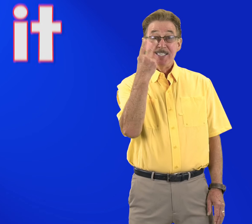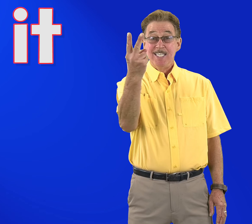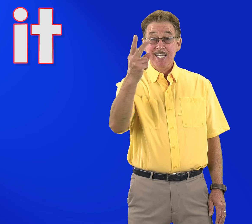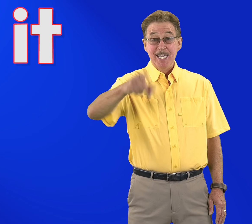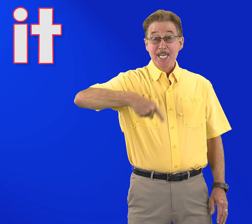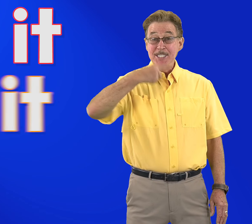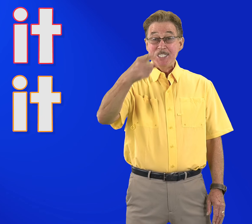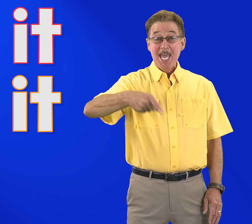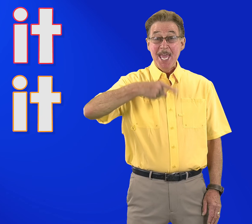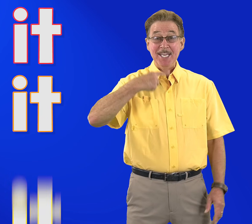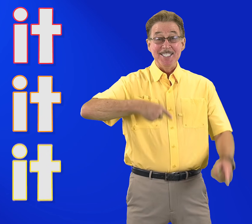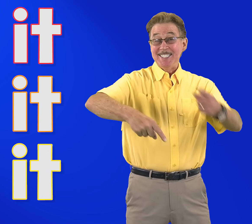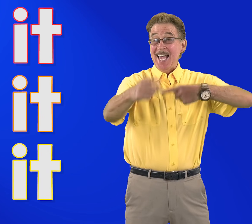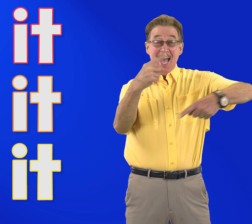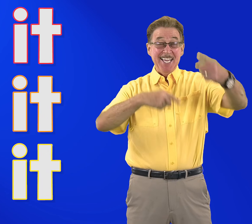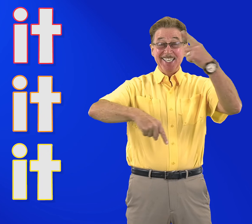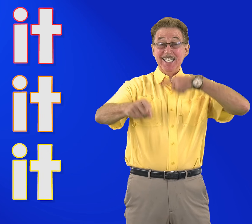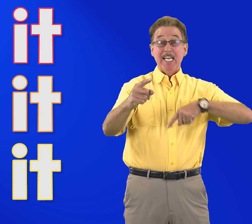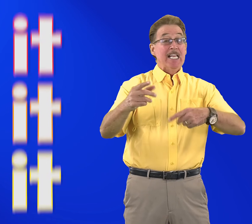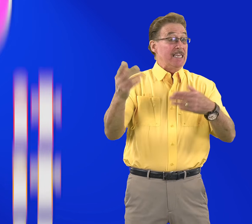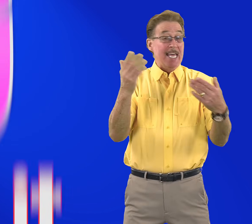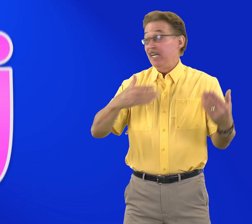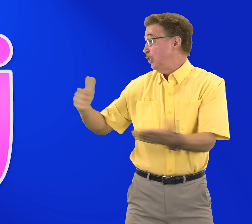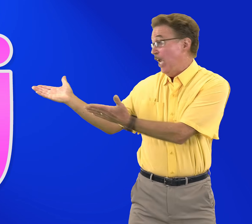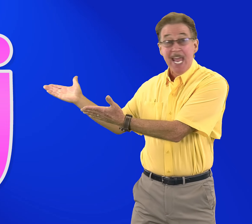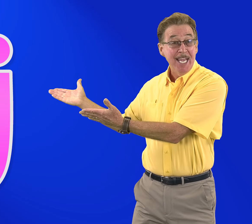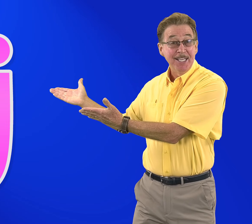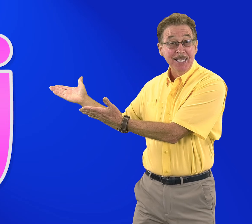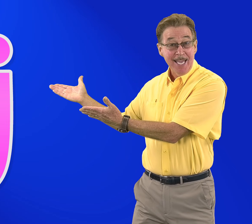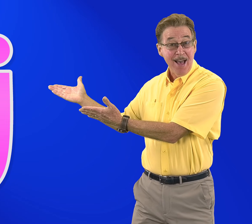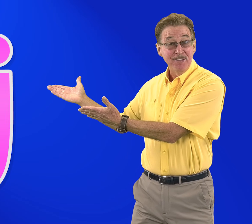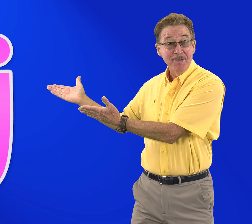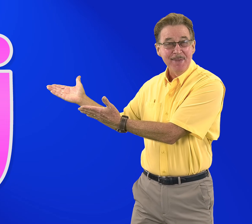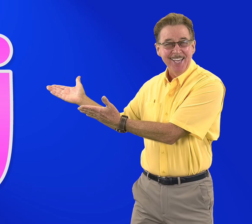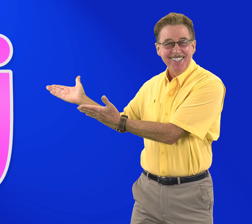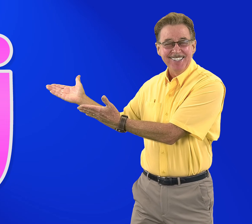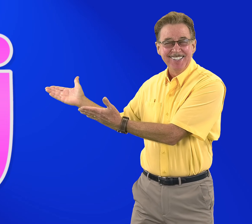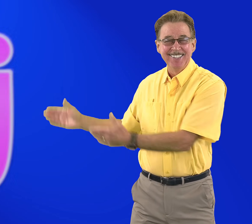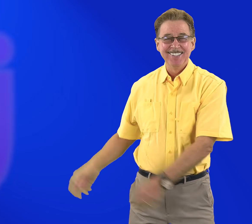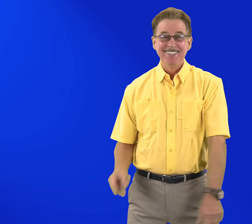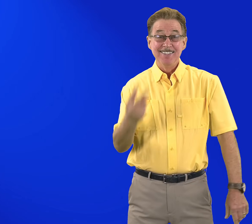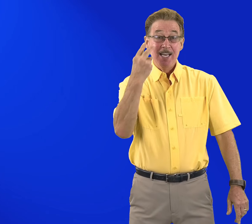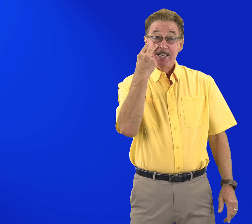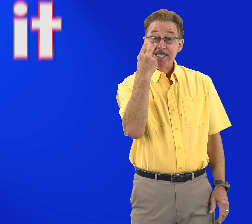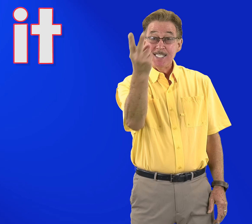See it, Say it, Sign it Letter J j in the alphabet